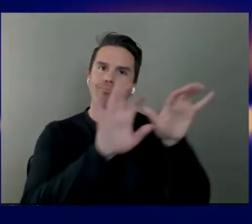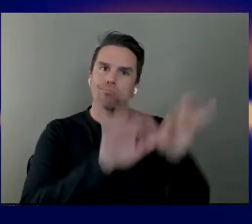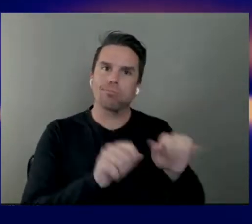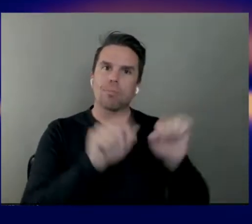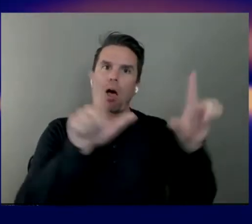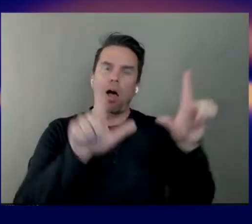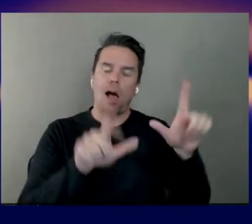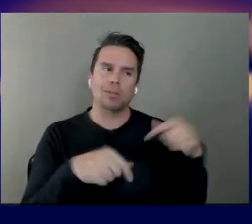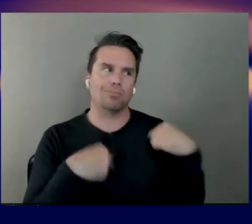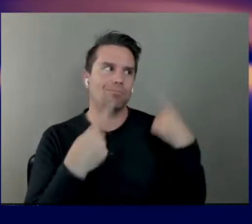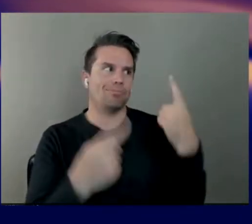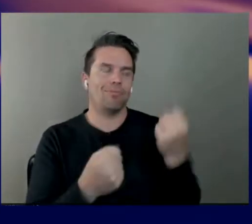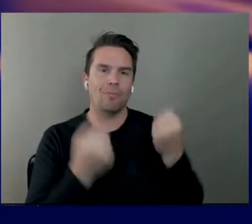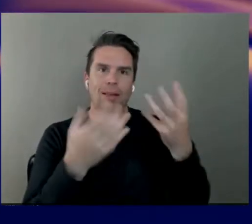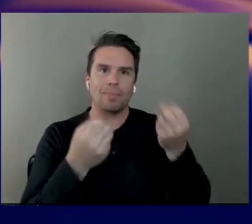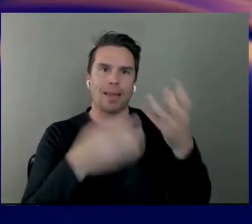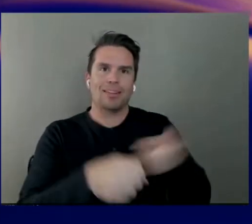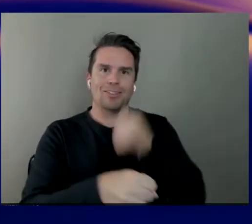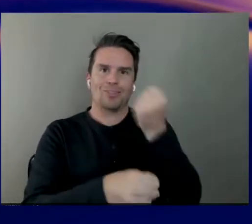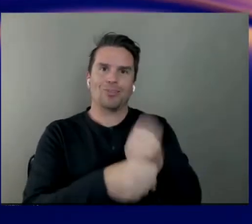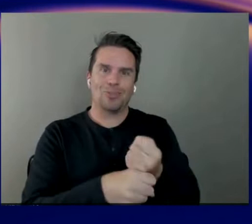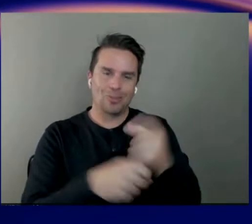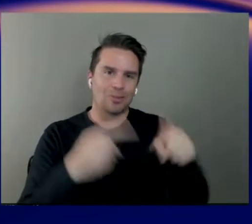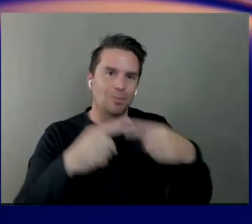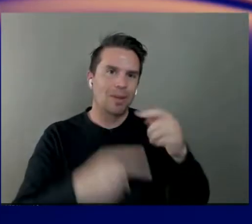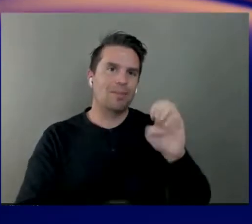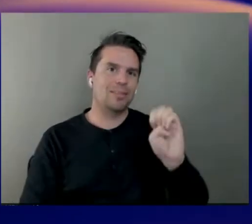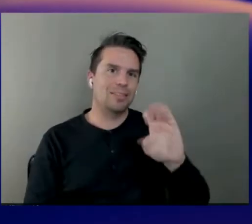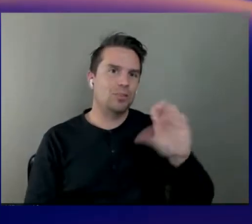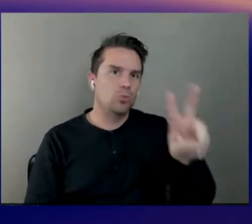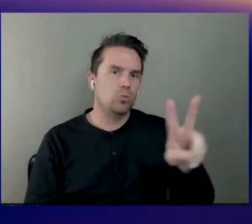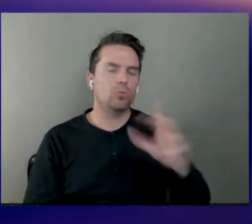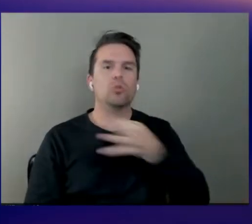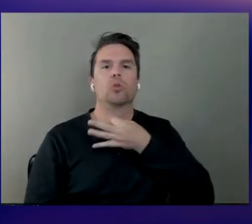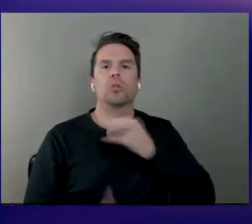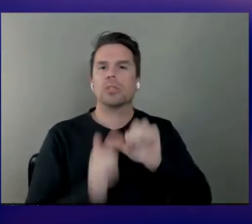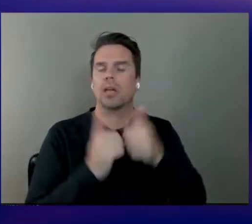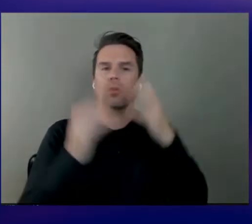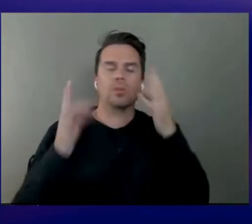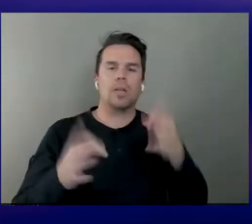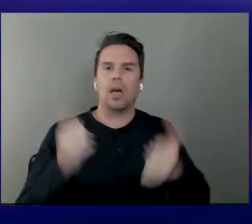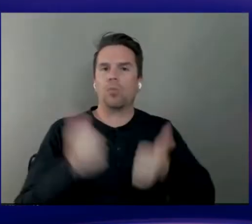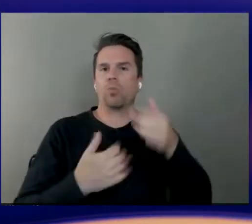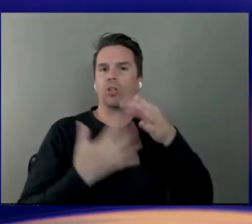I'm still curious how do we actually go about deciding what options we should offer to our customers?